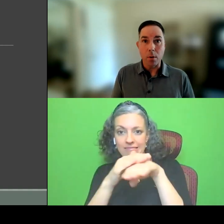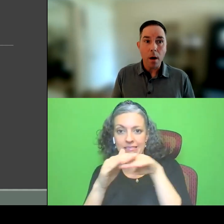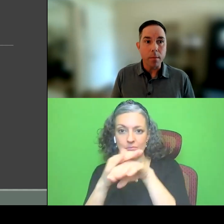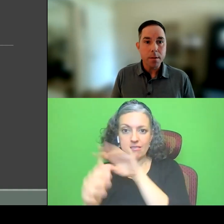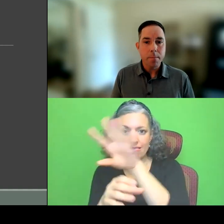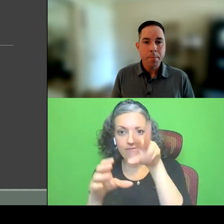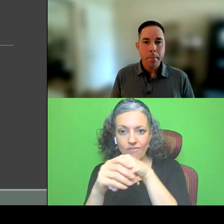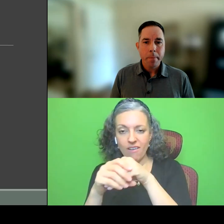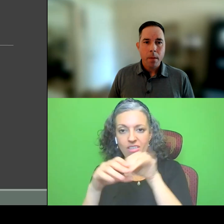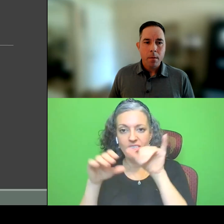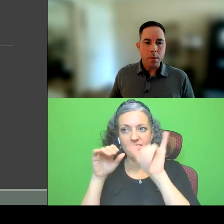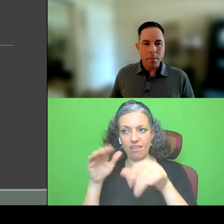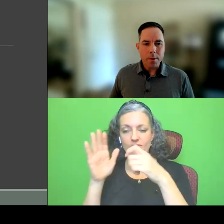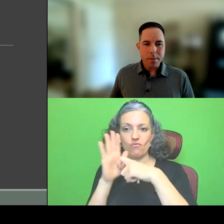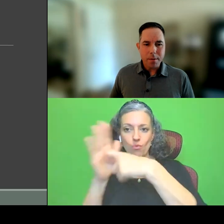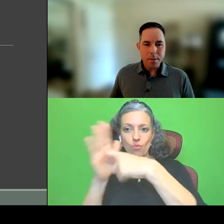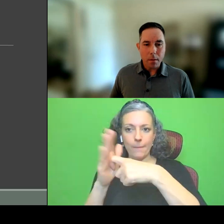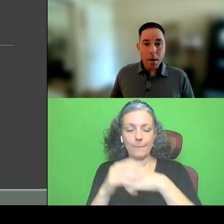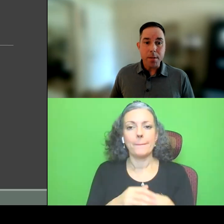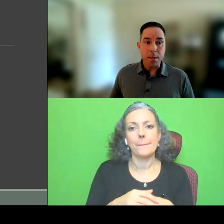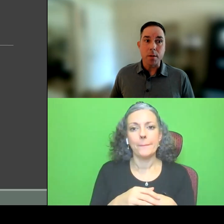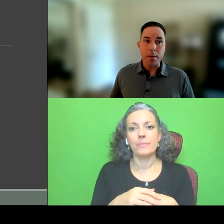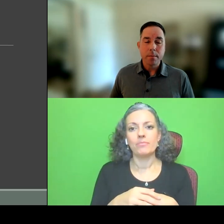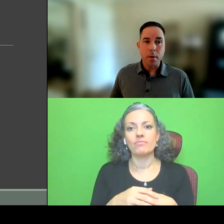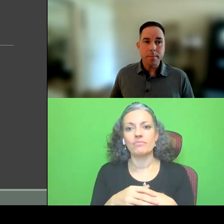set of requirements. So there is a lot of potential, right?